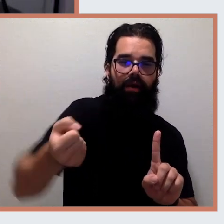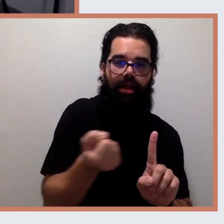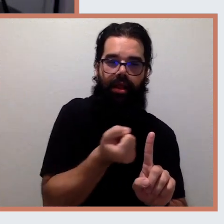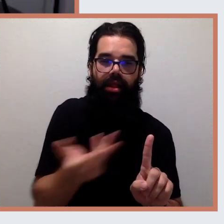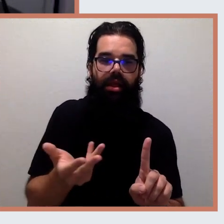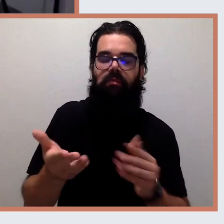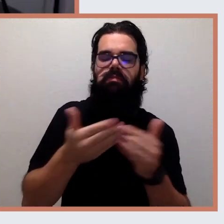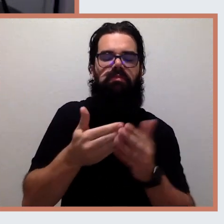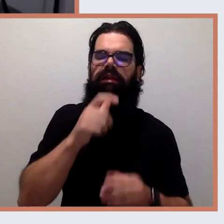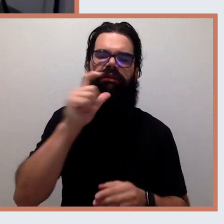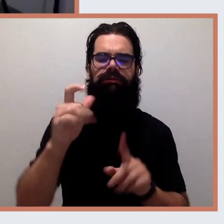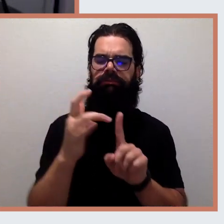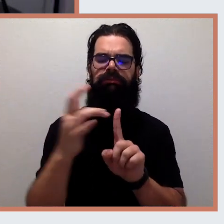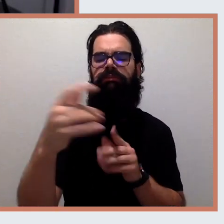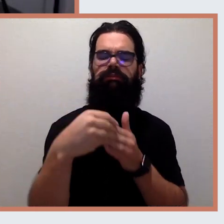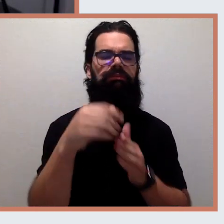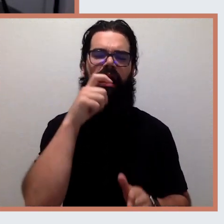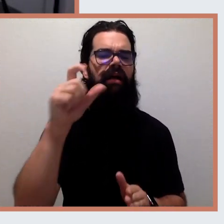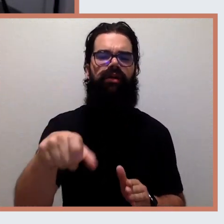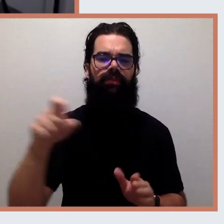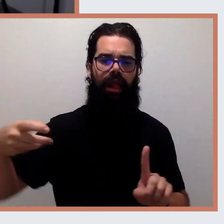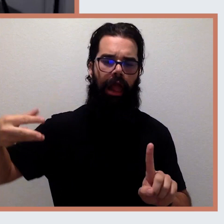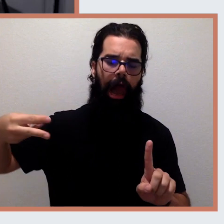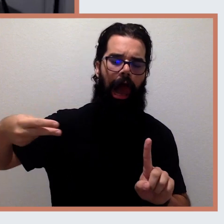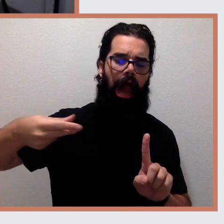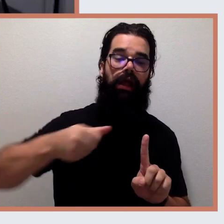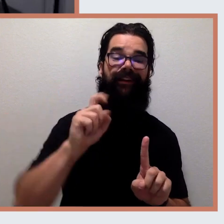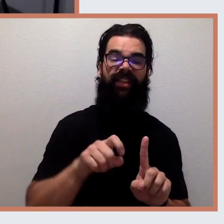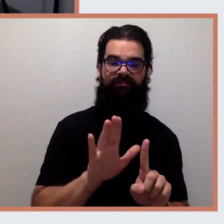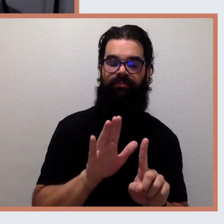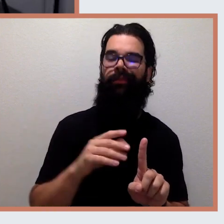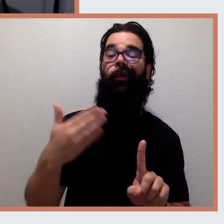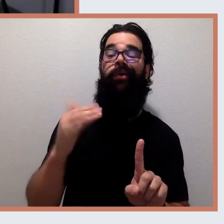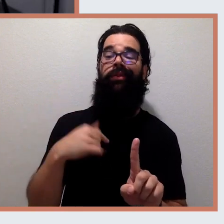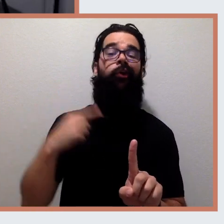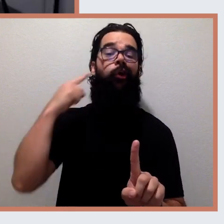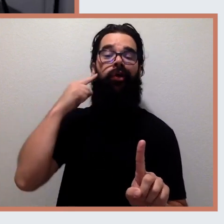or a streamer picks it up because they already have a built in audience. They don't necessarily need the shiny lead."